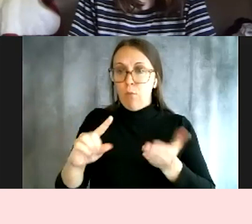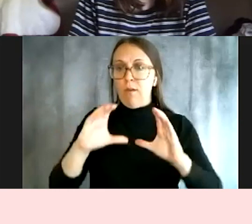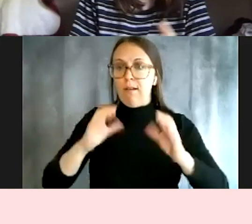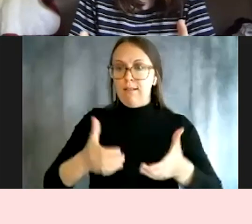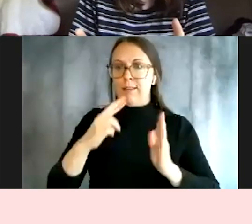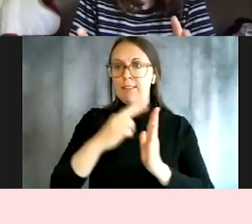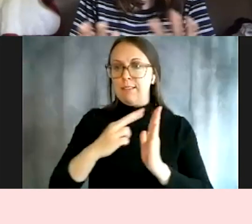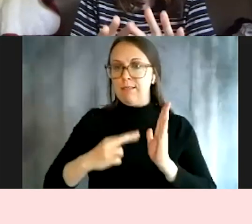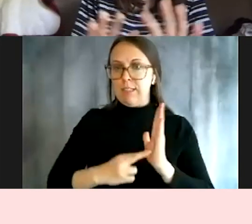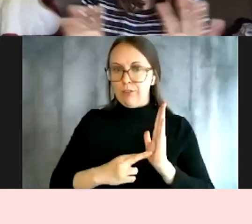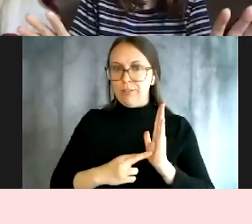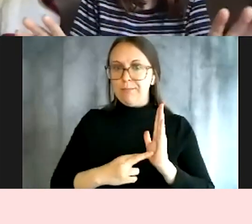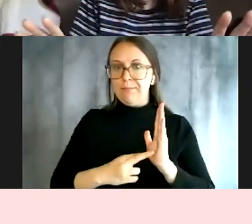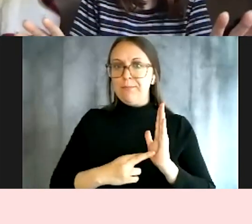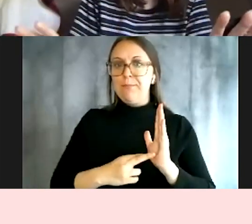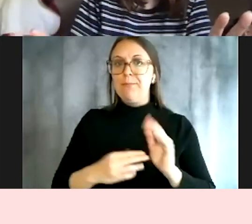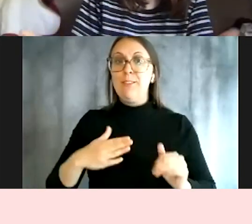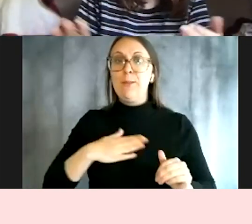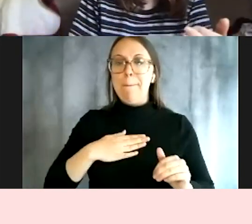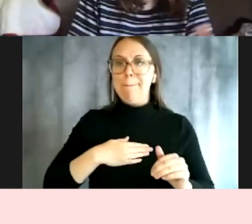um so this is the result of my scribbling all over the original